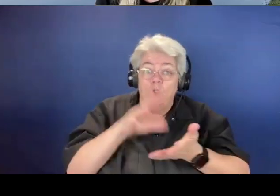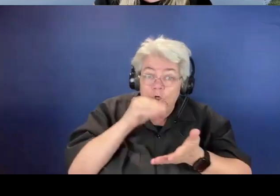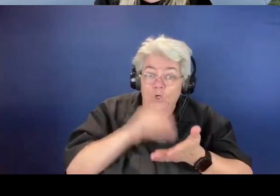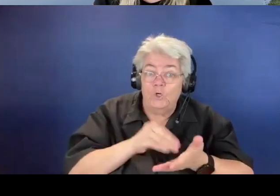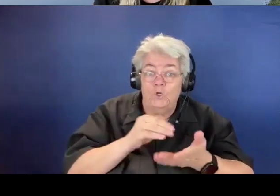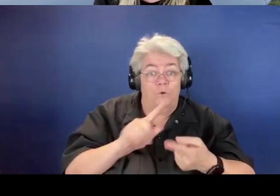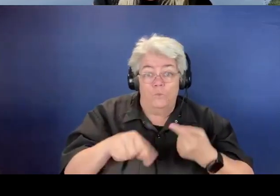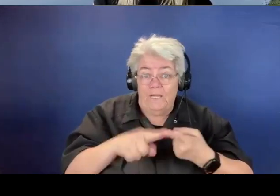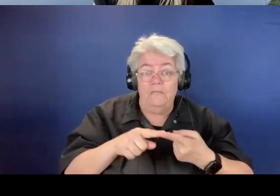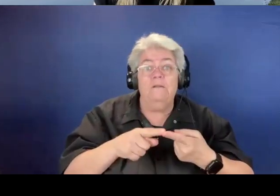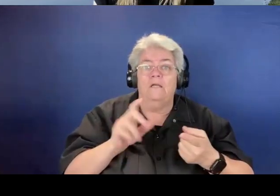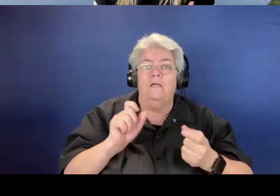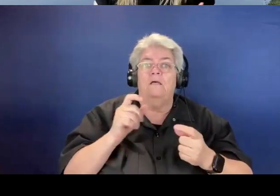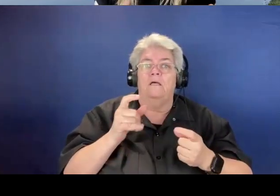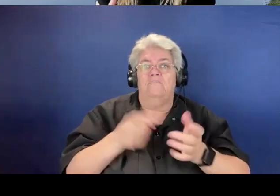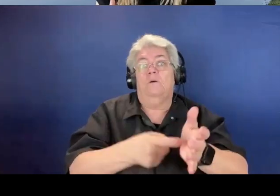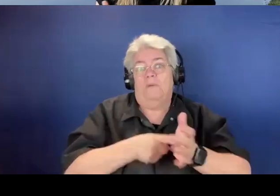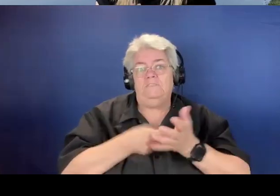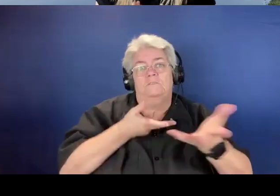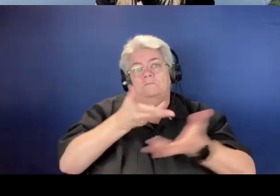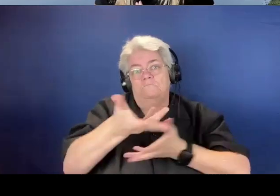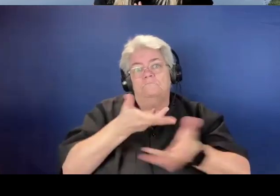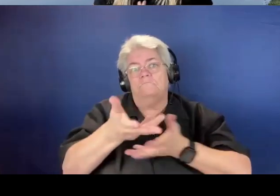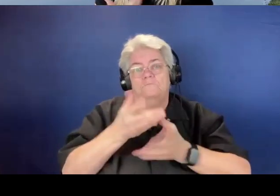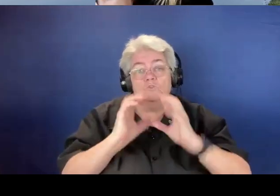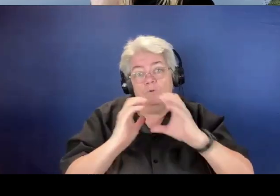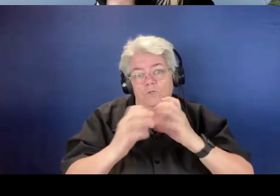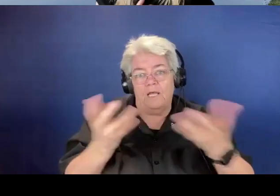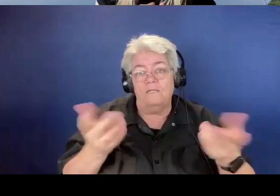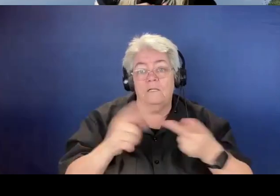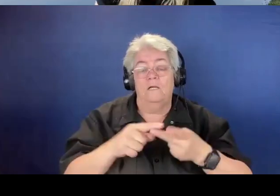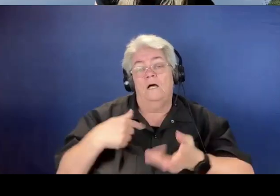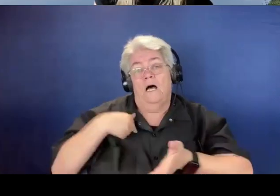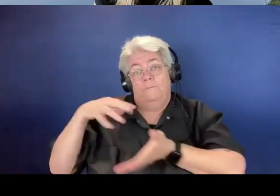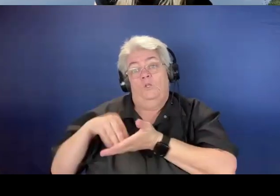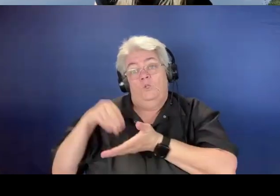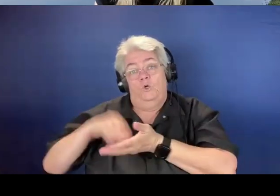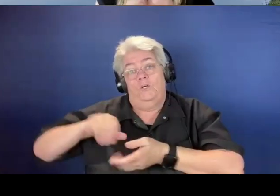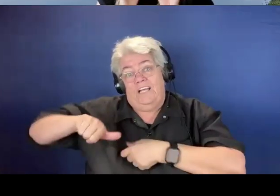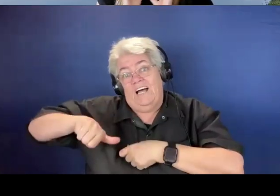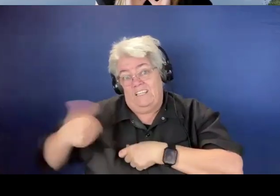social value, right? So, you need the opportunity to learn it. I've been learning an additional language on Dualingo.